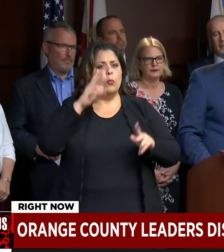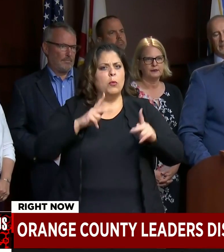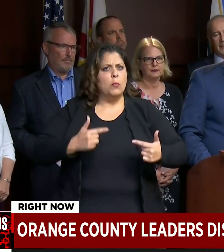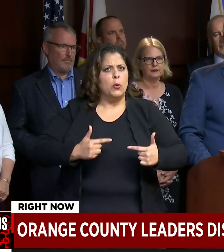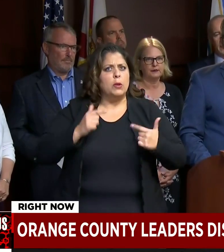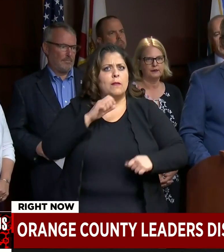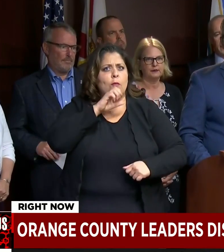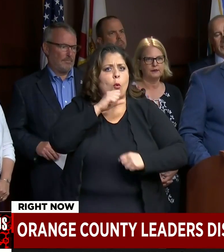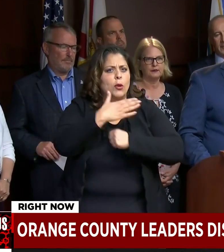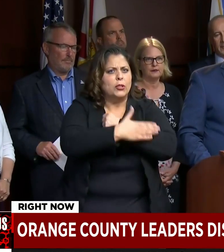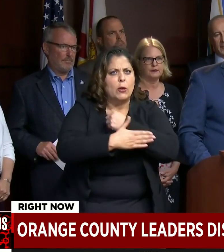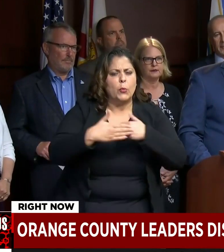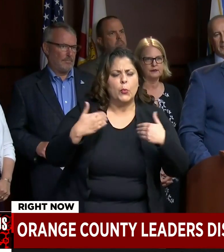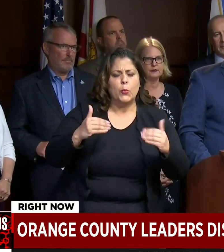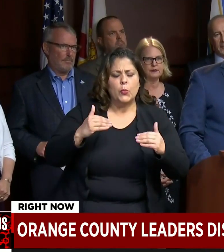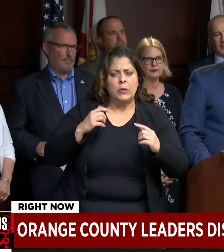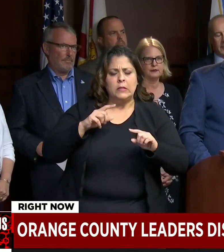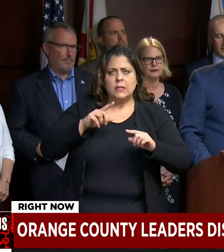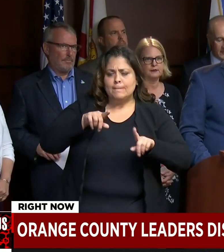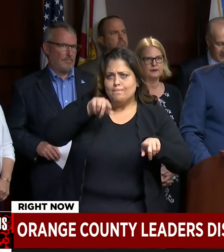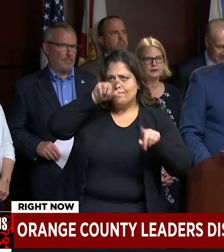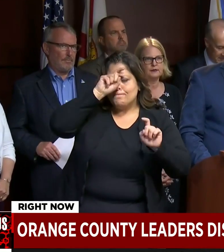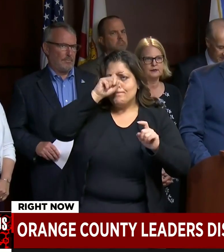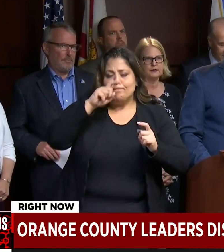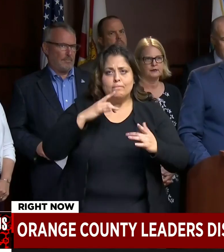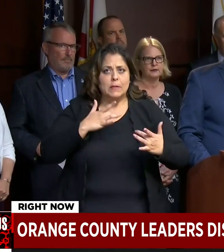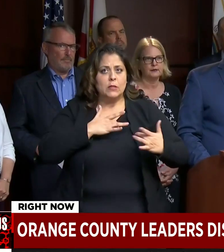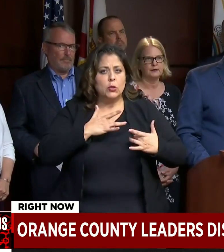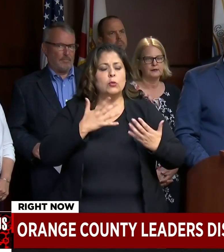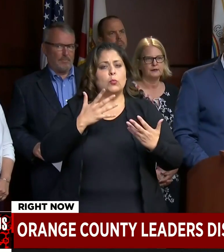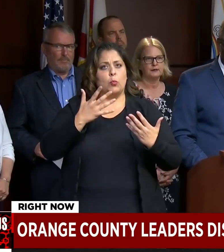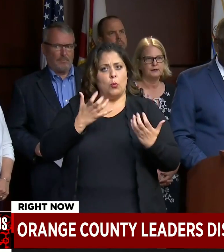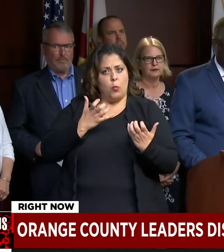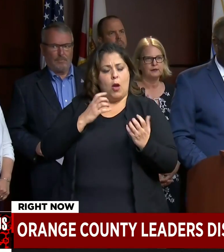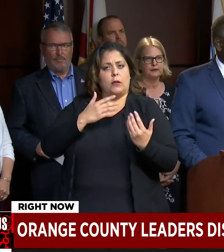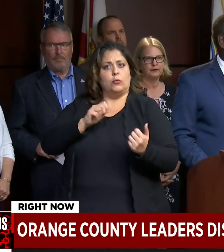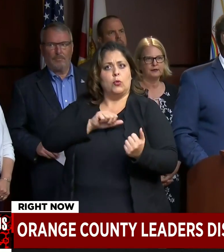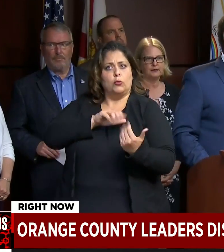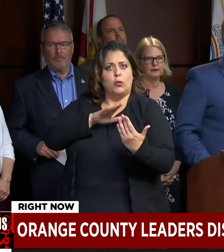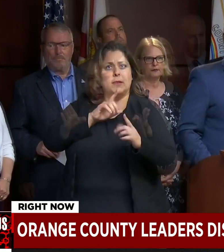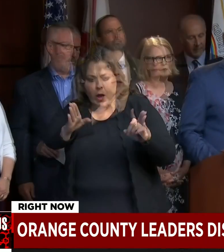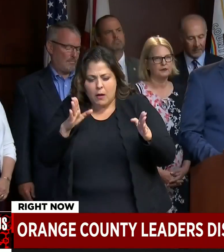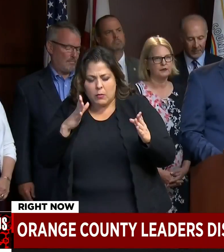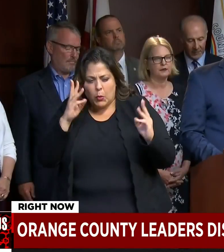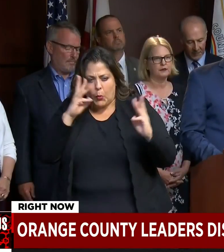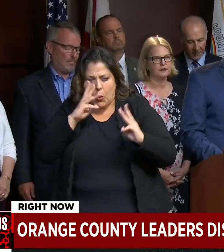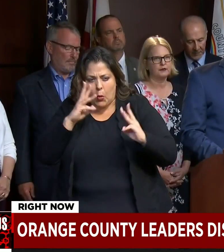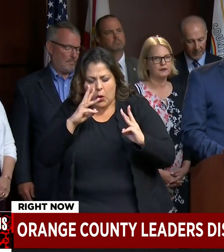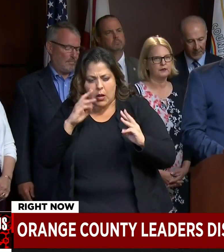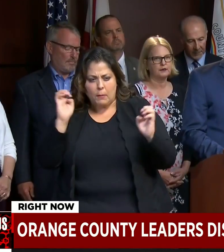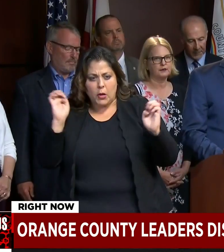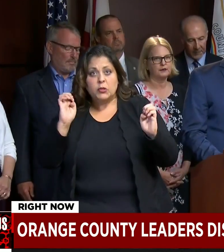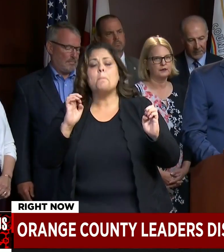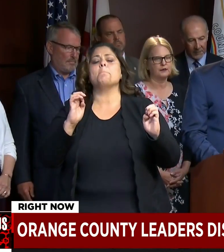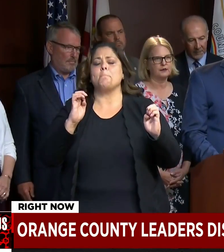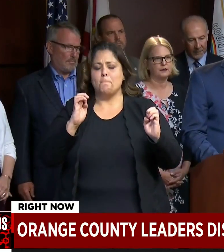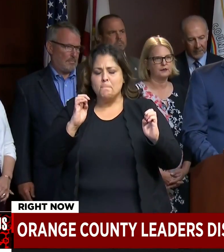FACILITIES AND AMBULANCES AND TREATING PEOPLE WHO CALL WITH SYMPTOMS MORE CAREFULLY. TREATING PEOPLE WHO CALL WITH SYMPTOMS MORE CAREFULLY. THE ORANGE COUNTY HEALTH SYMPTOMS MORE CAREFULLY. THE ORANGE COUNTY HEALTH DEPARTMENT HAS TESTED FEWER THAN THE ORANGE COUNTY HEALTH DEPARTMENT HAS TESTED FEWER THAN 10 PEOPLE FOR THE CORONAVIRUS DEPARTMENT HAS TESTED FEWER THAN 10 PEOPLE FOR THE CORONAVIRUS BUT CURRENTLY THEY’RE MONITORING